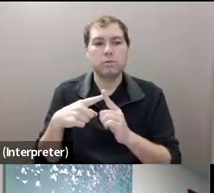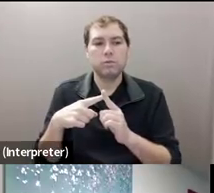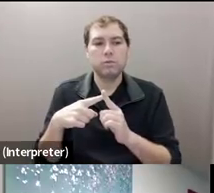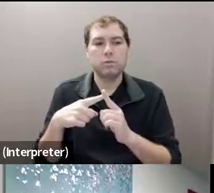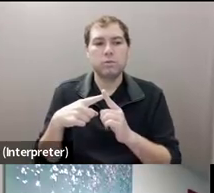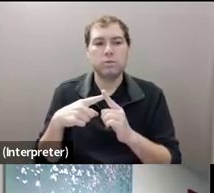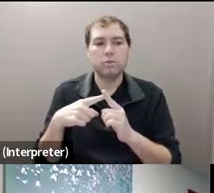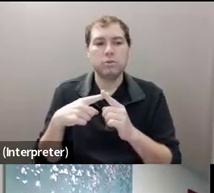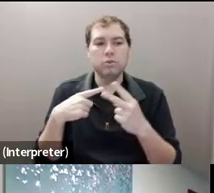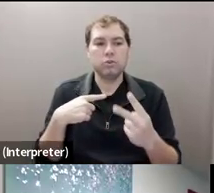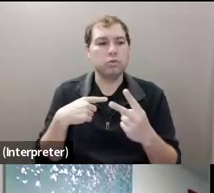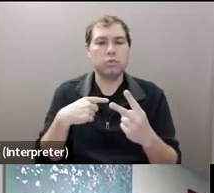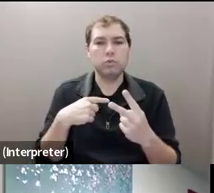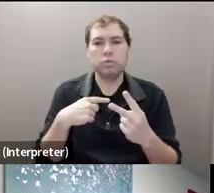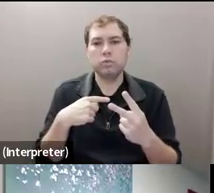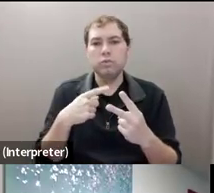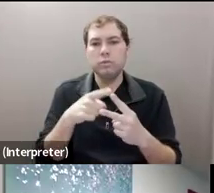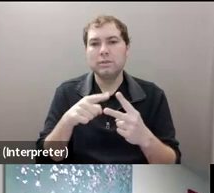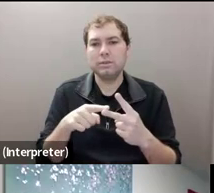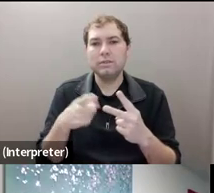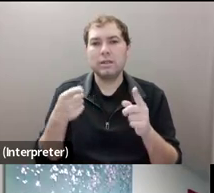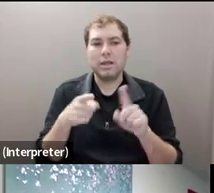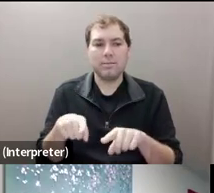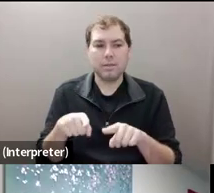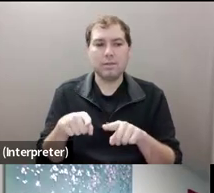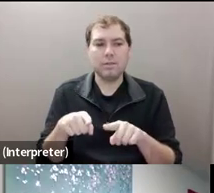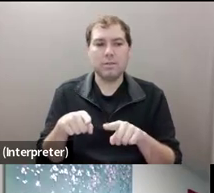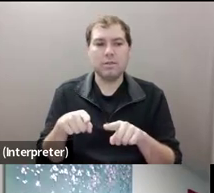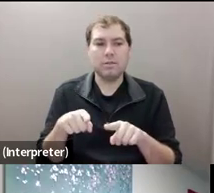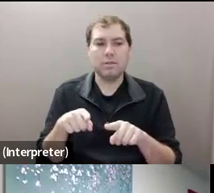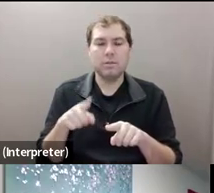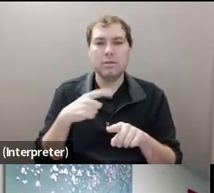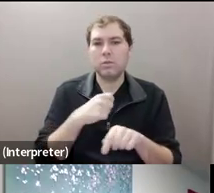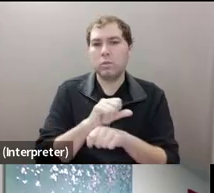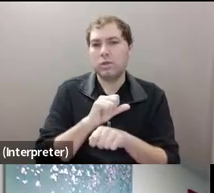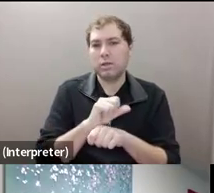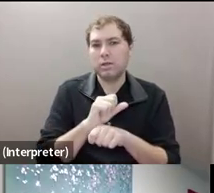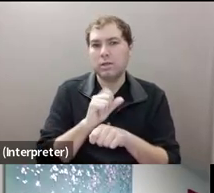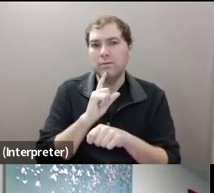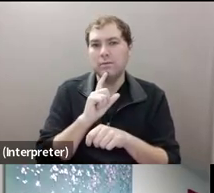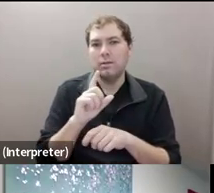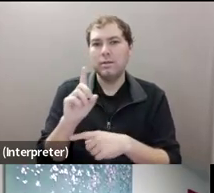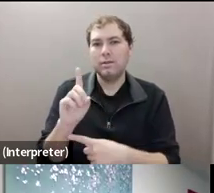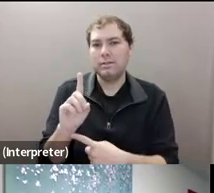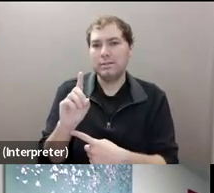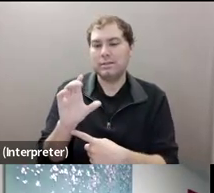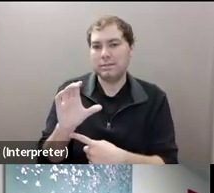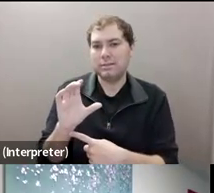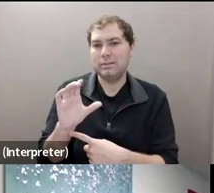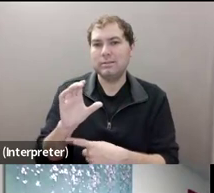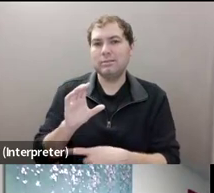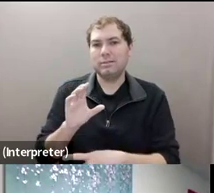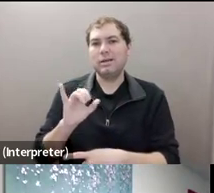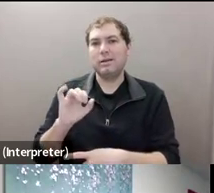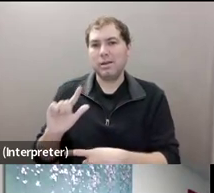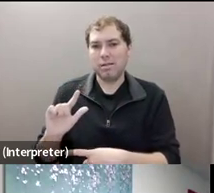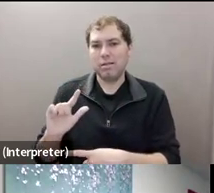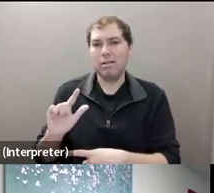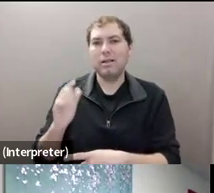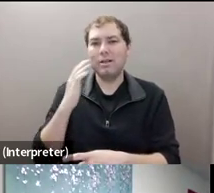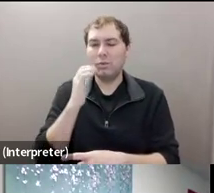17036717673: incidences that that happened when I was working at the District of Columbia's Center for Independence, and that I know that's not a rural center. But.